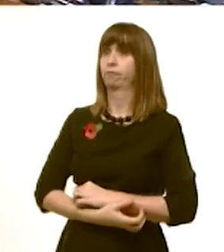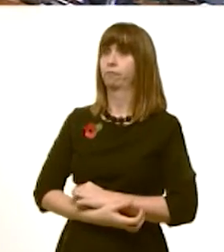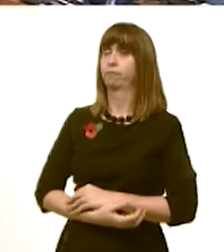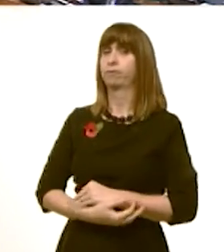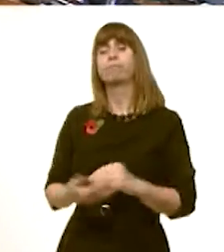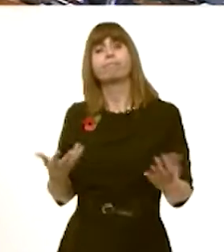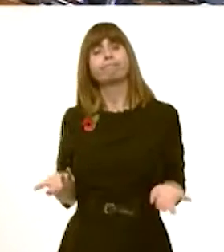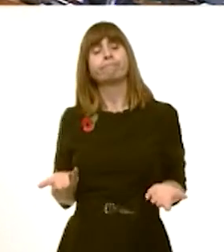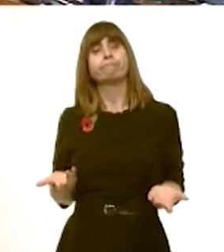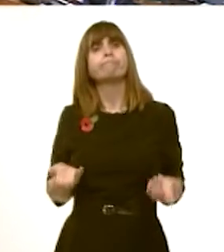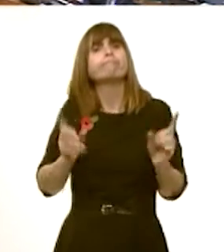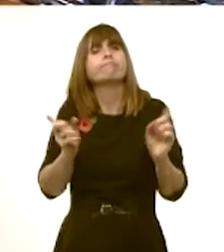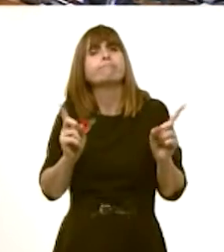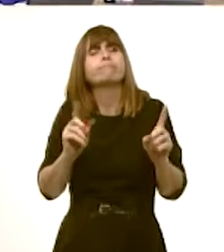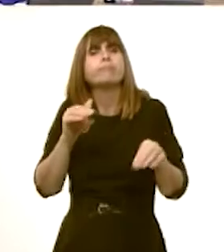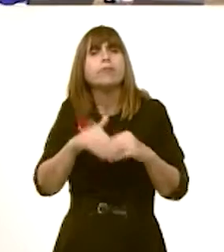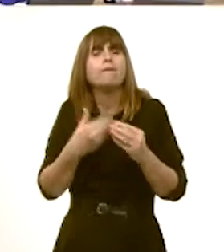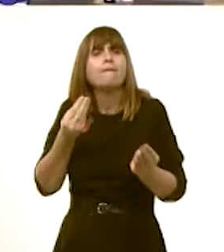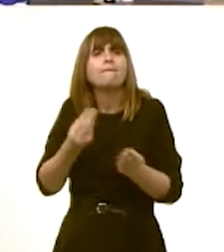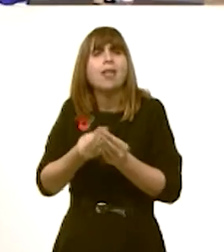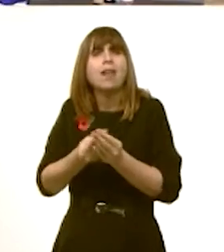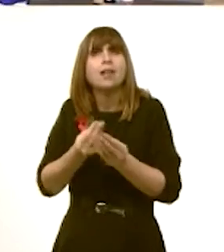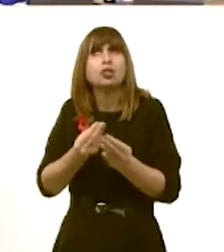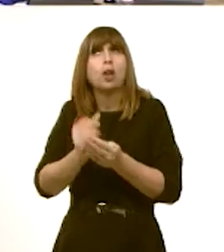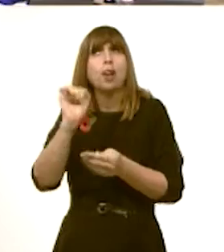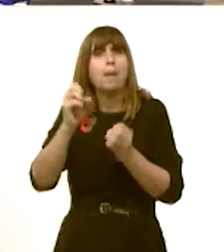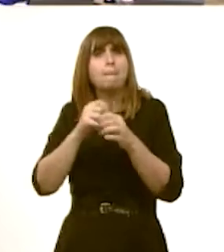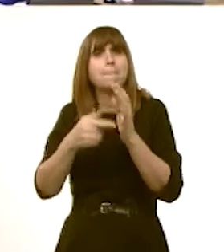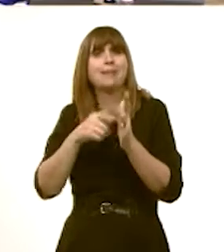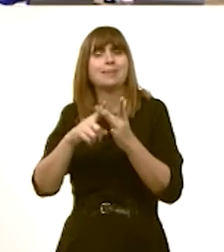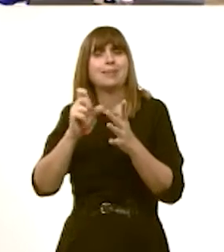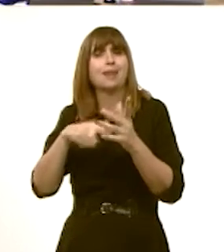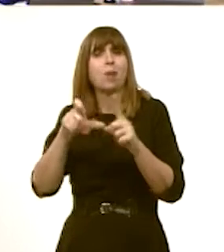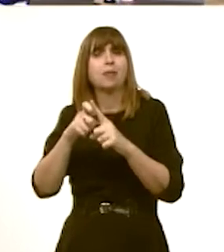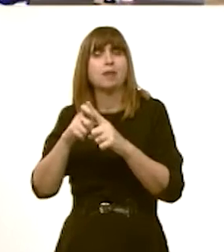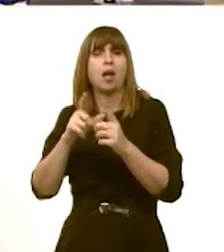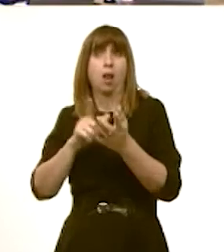What steps are being taken in relation to the financial situation of Betsi Cadwaladr University Health Board, which is under Welsh Government special measures?